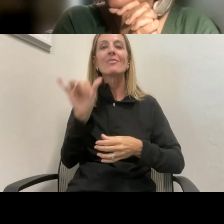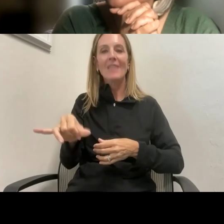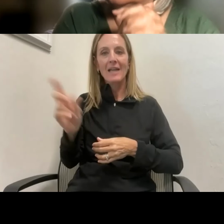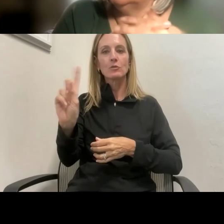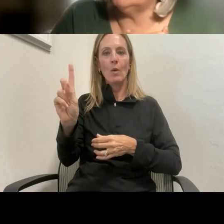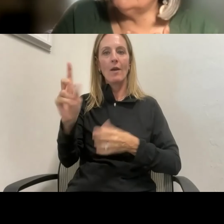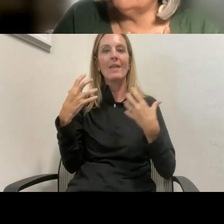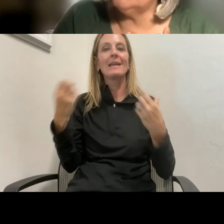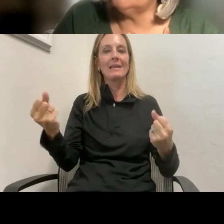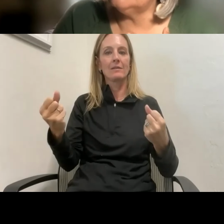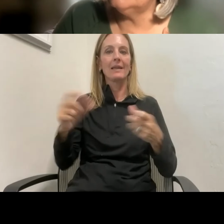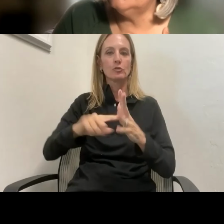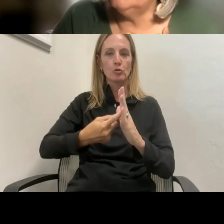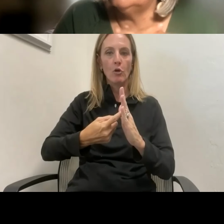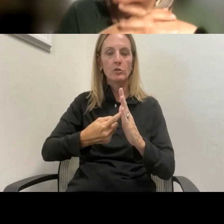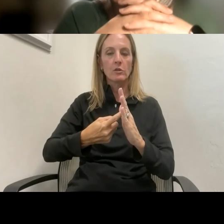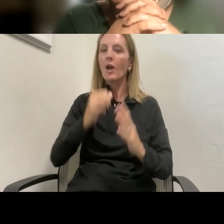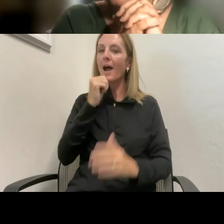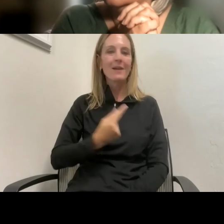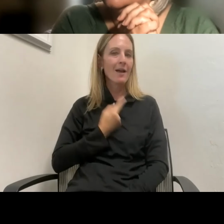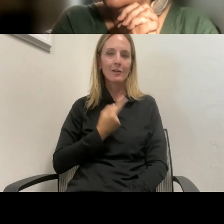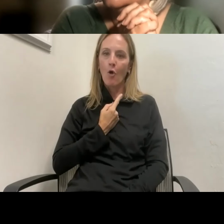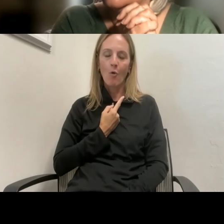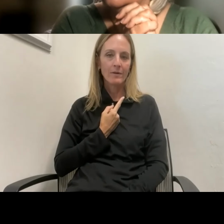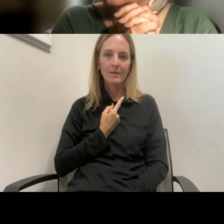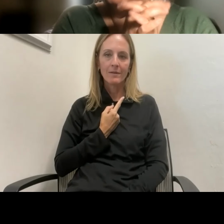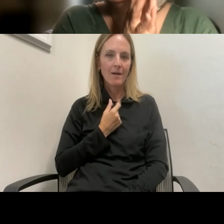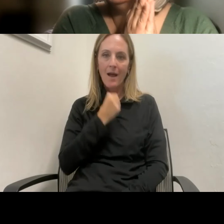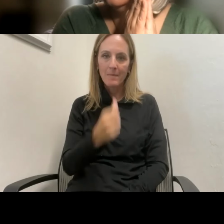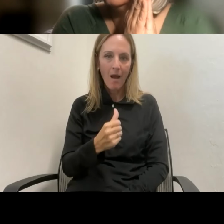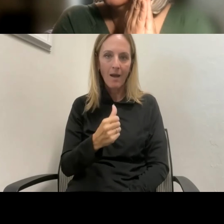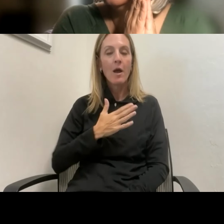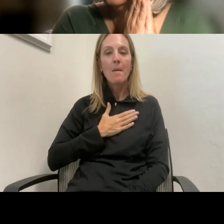connections that we're not alone, that our ancestors are here and the creator is here.